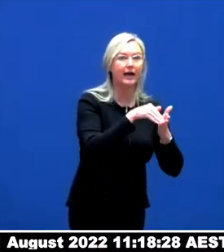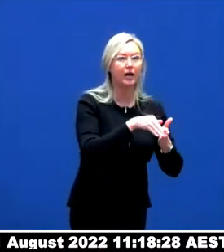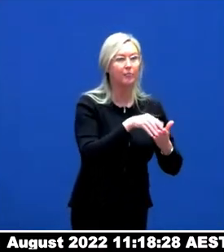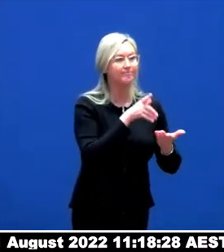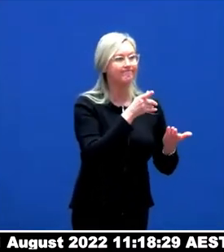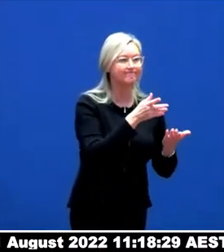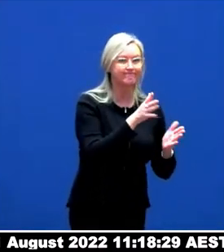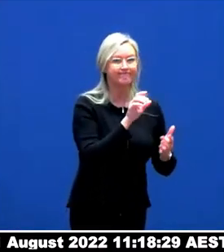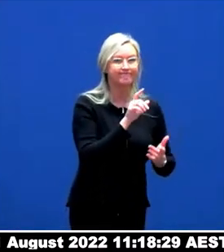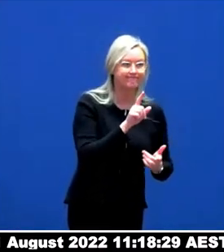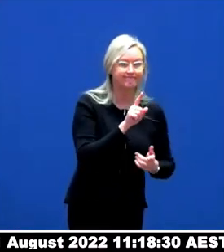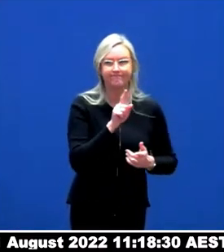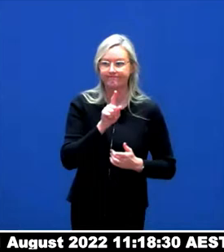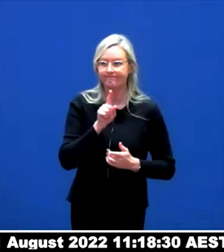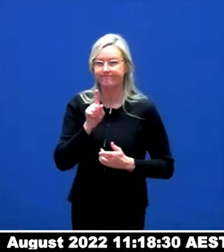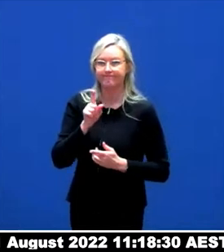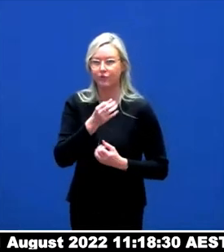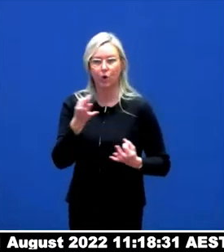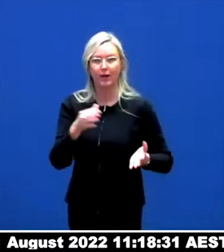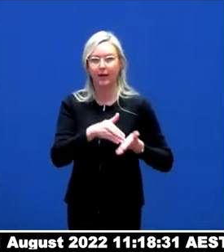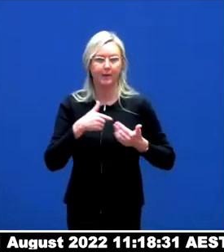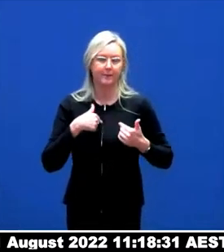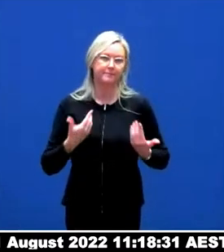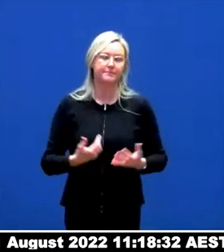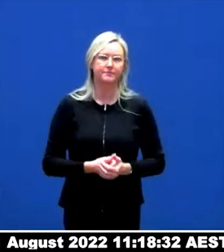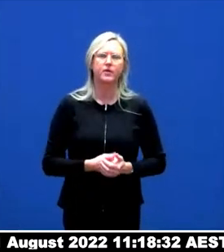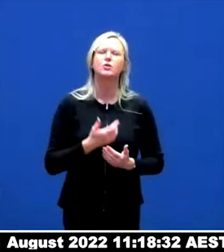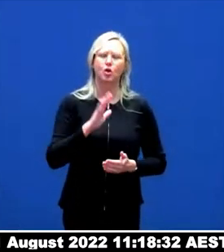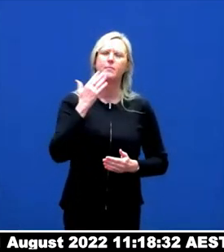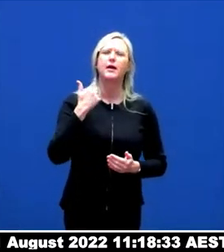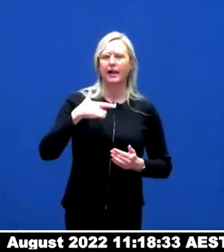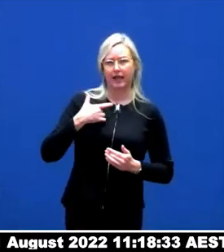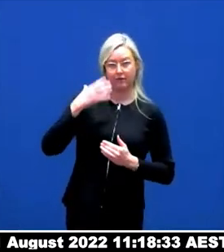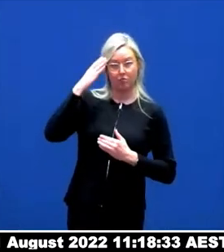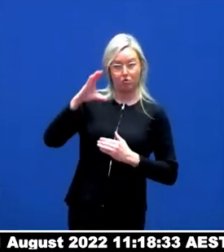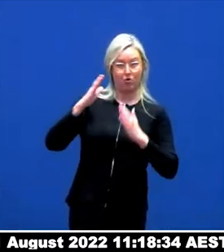So, you can say that during, when I lived in the boarding house, and when I moved to